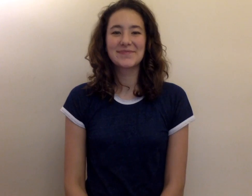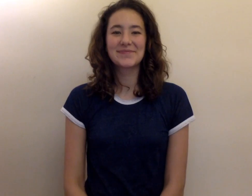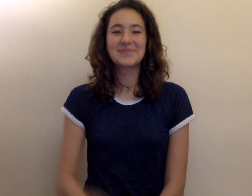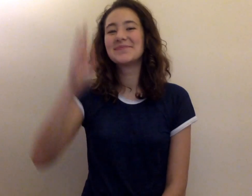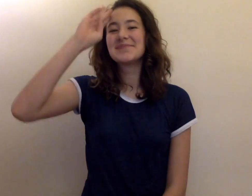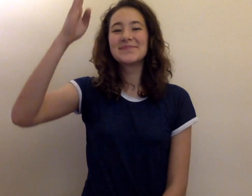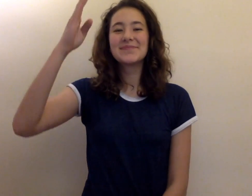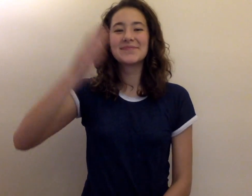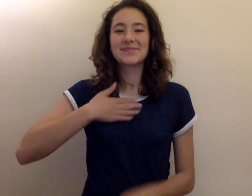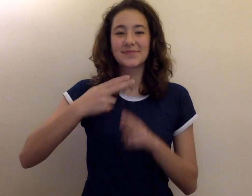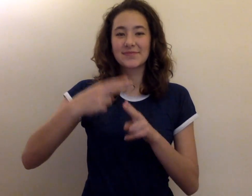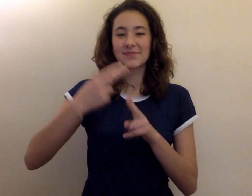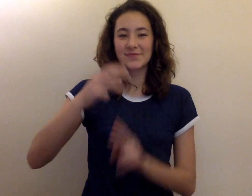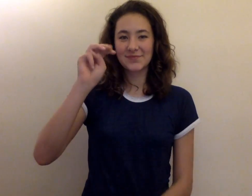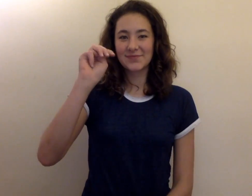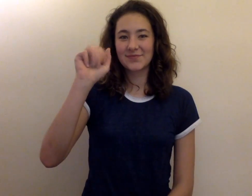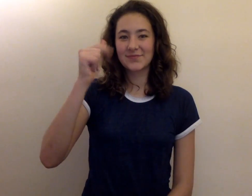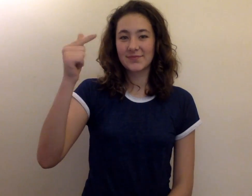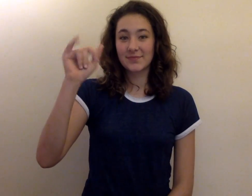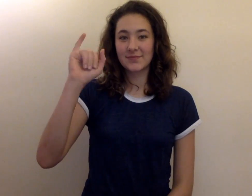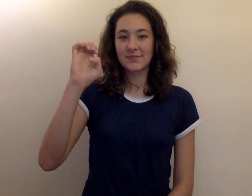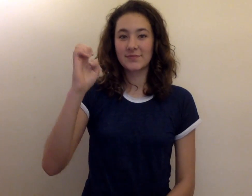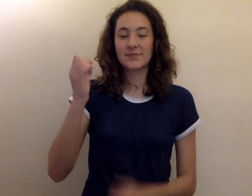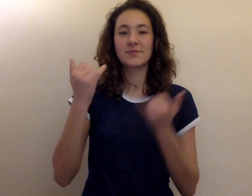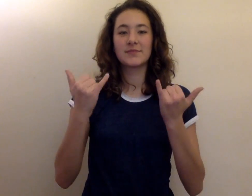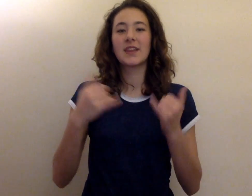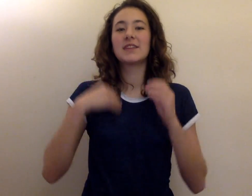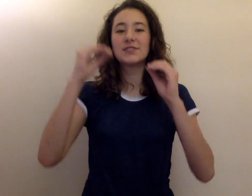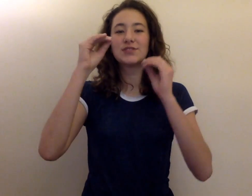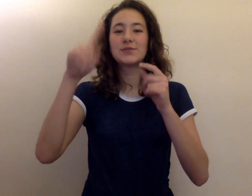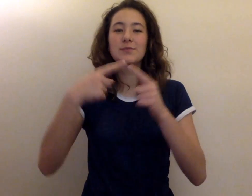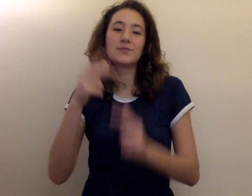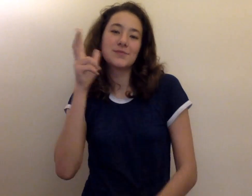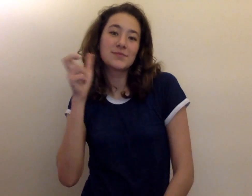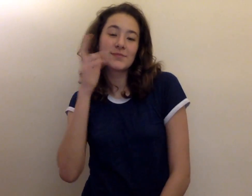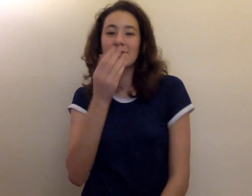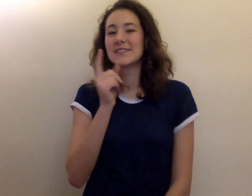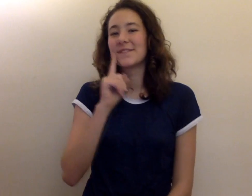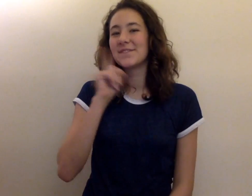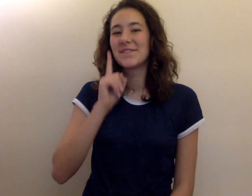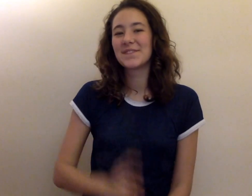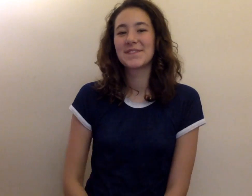Hello! My name is Maggie, and today I'll be teaching you all about hearing and deafness!